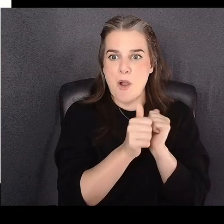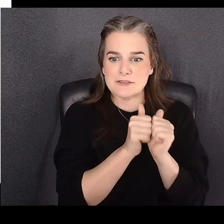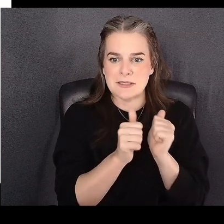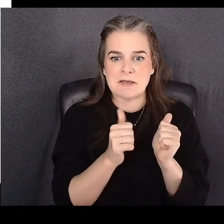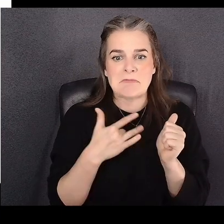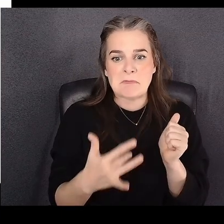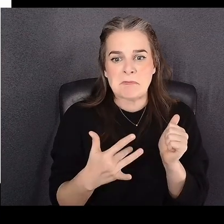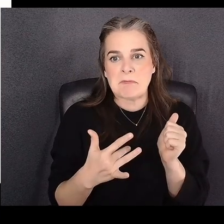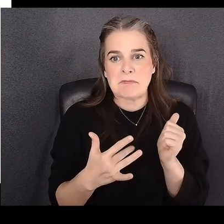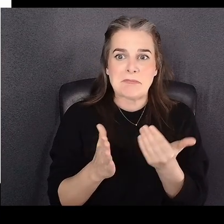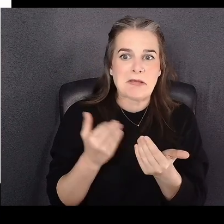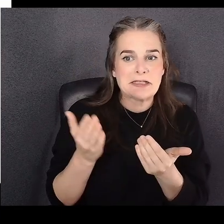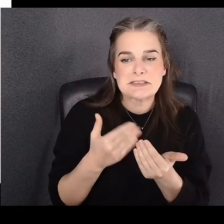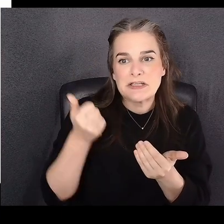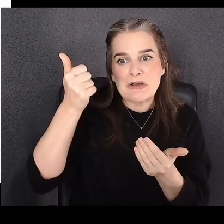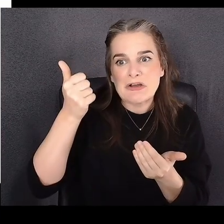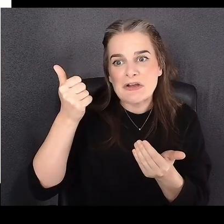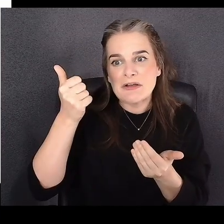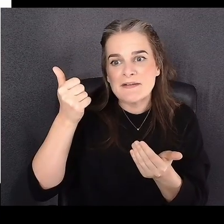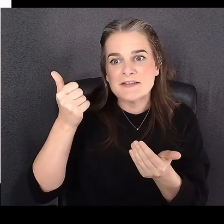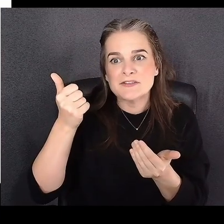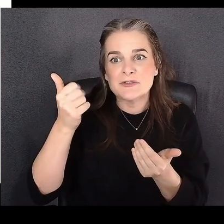easier to adapt because it's bigger equipment.